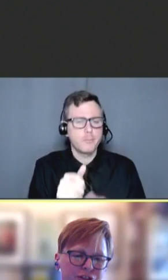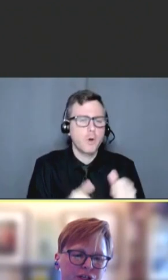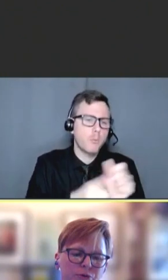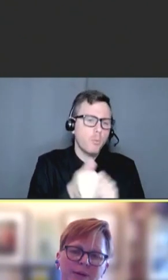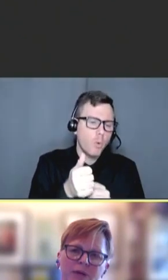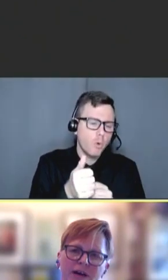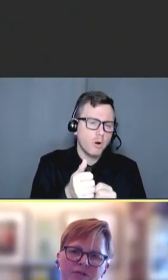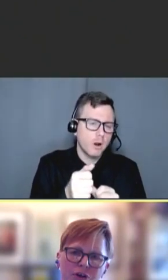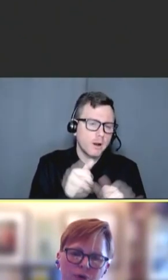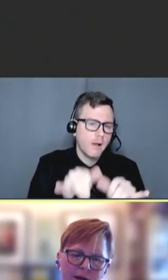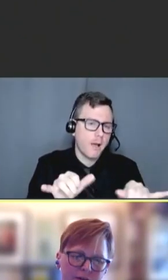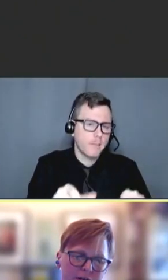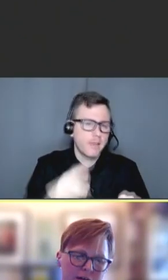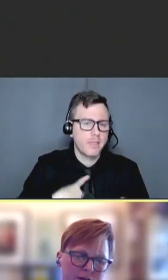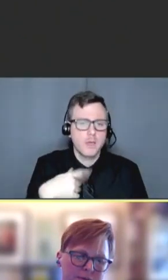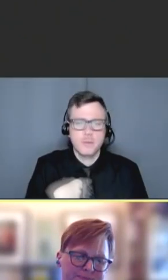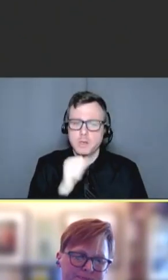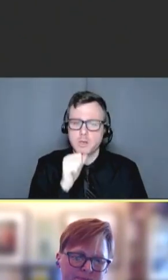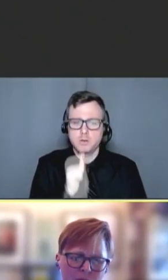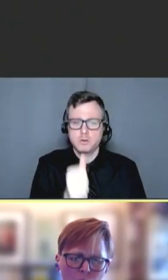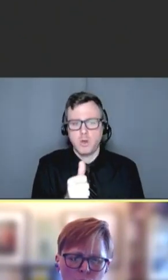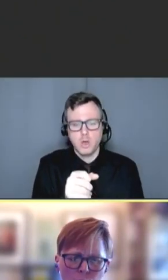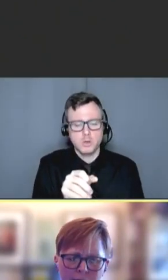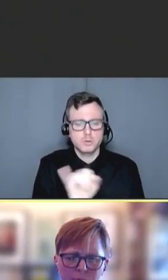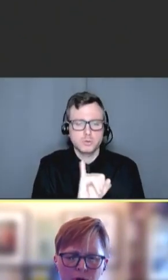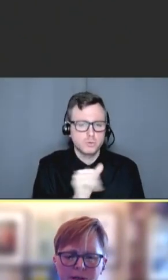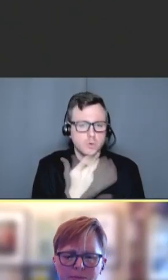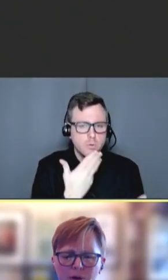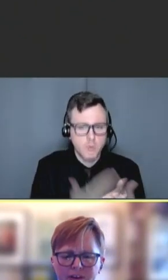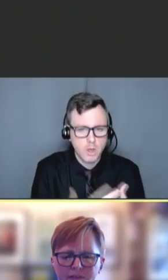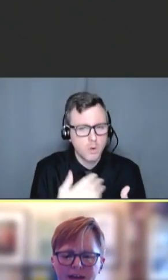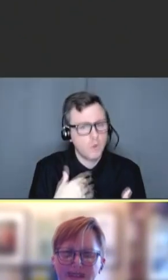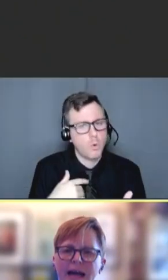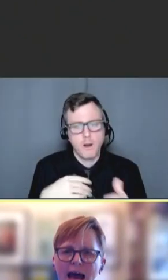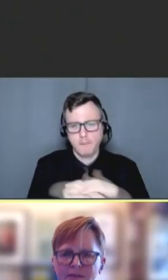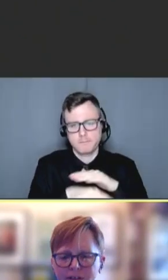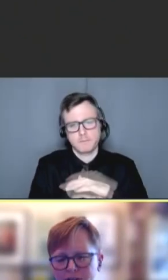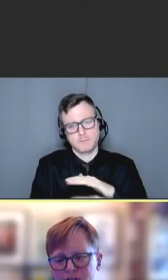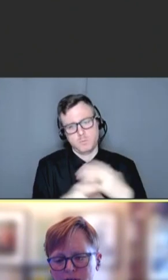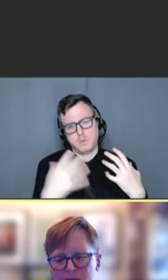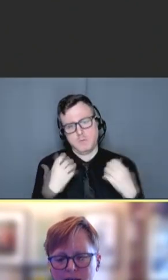a third of transgender people have no form of doctor. One important demographic that I haven't